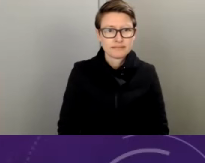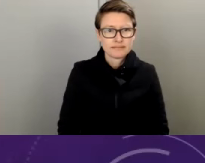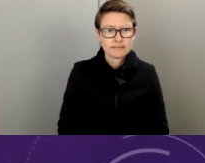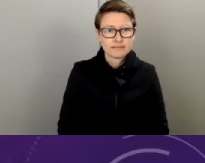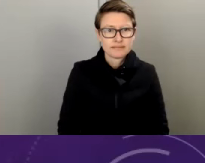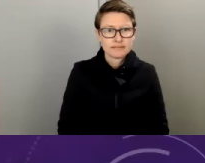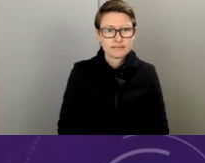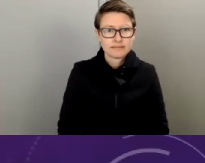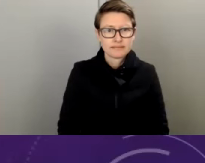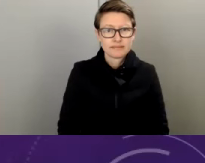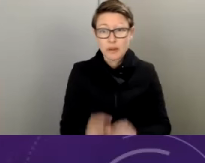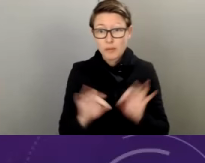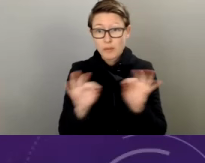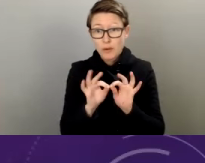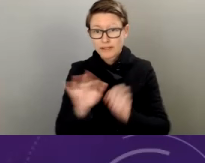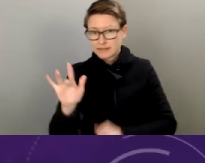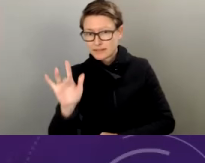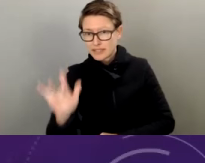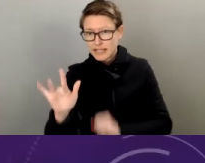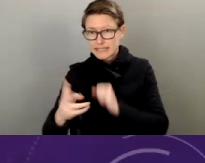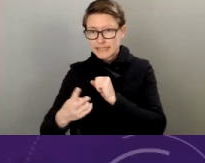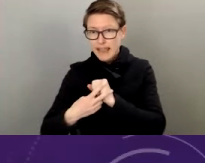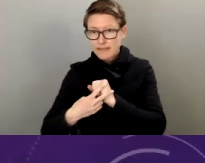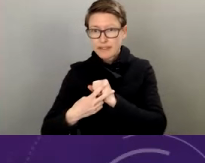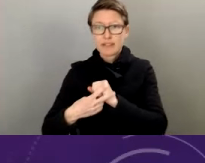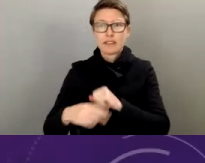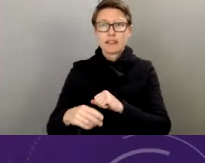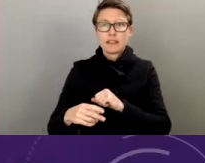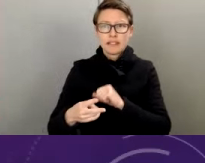Then make sure you save it. And again, make sure you save it somewhere that you remember.